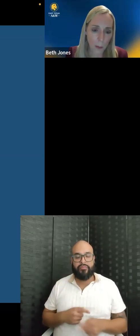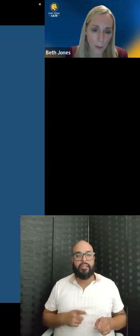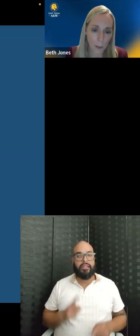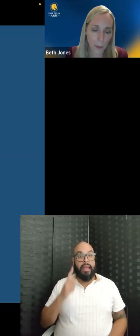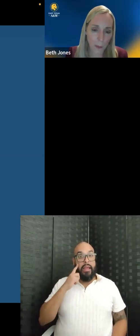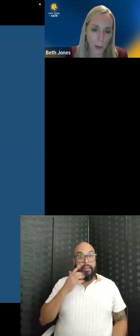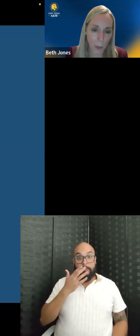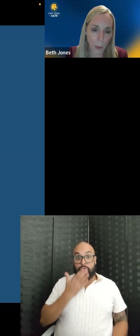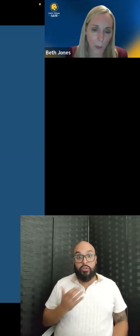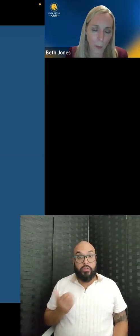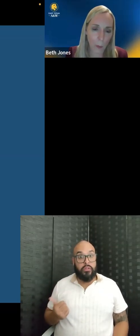But